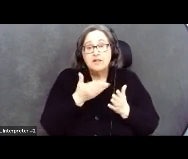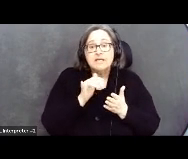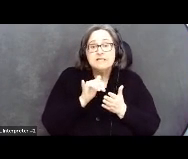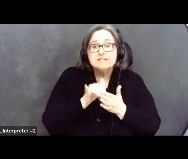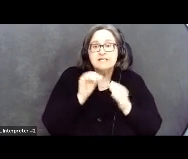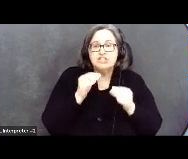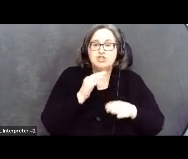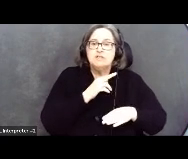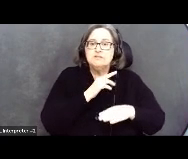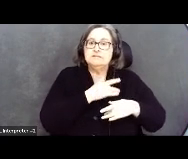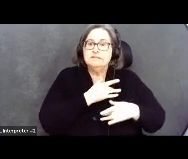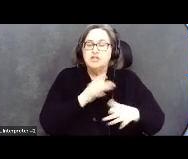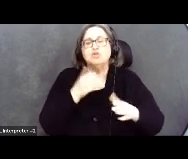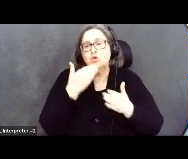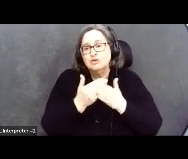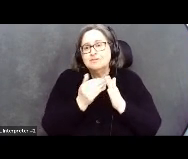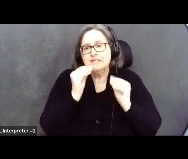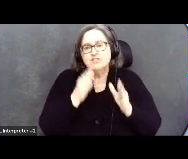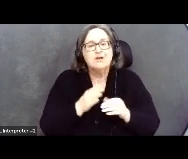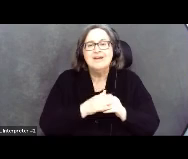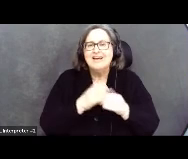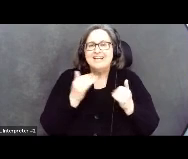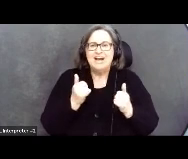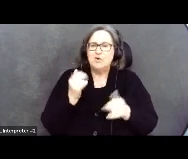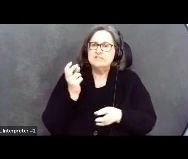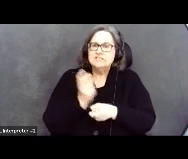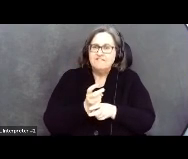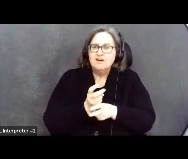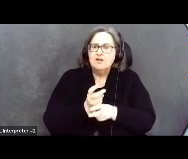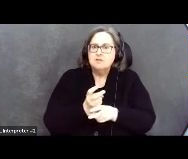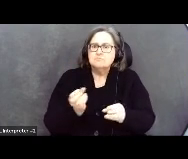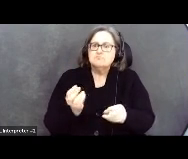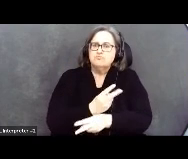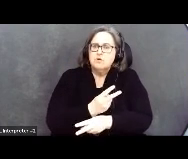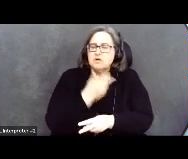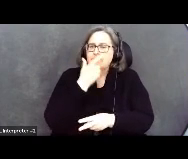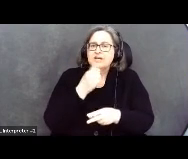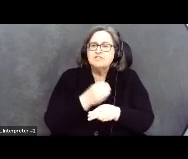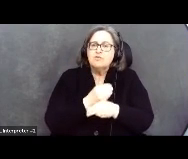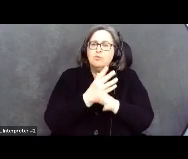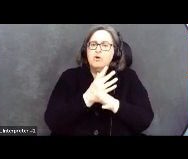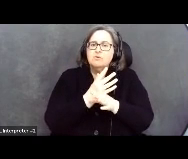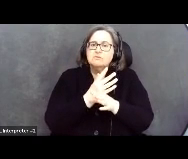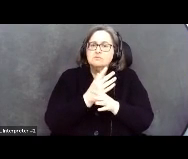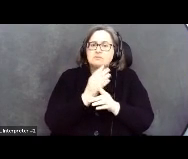good teachers are now much more difficult because of the remote environment. Next slide.